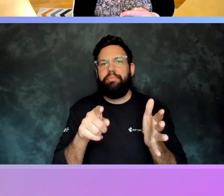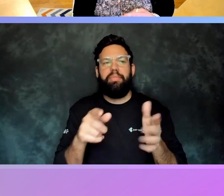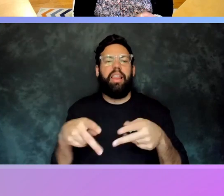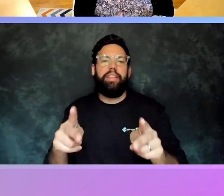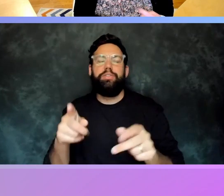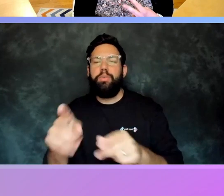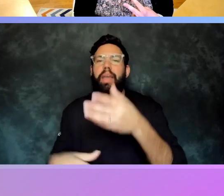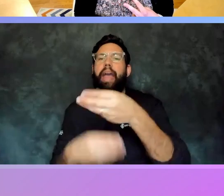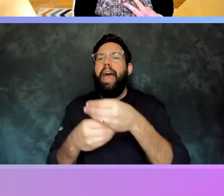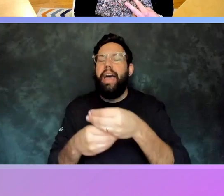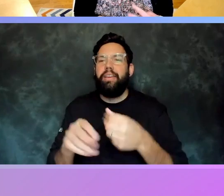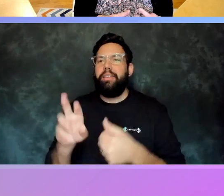that data